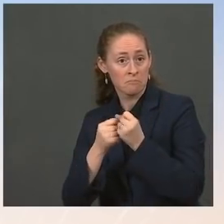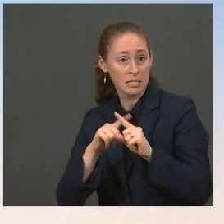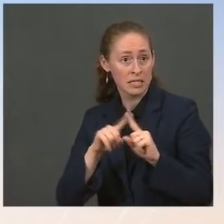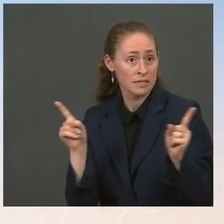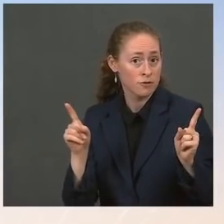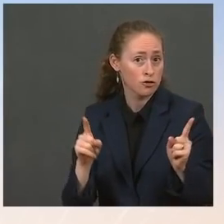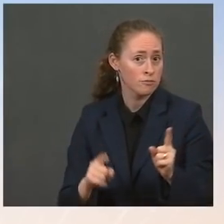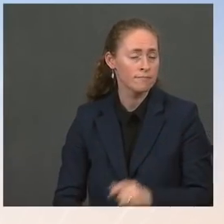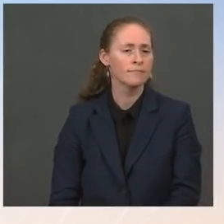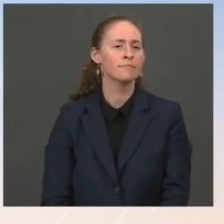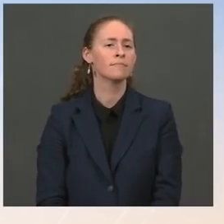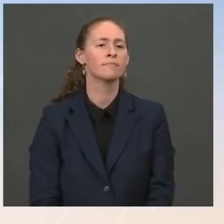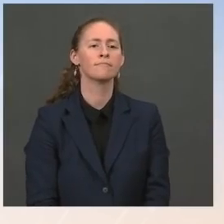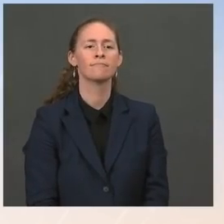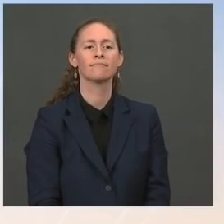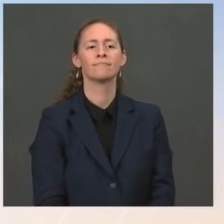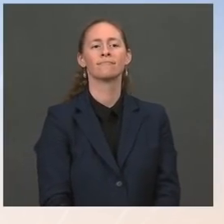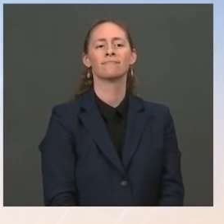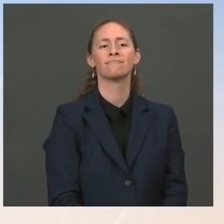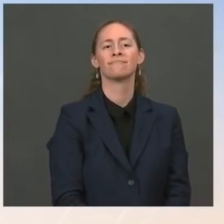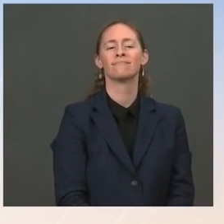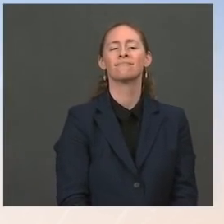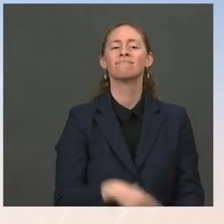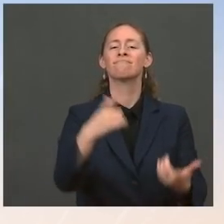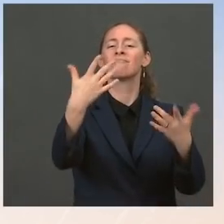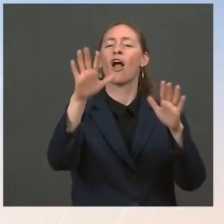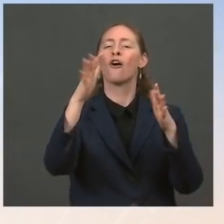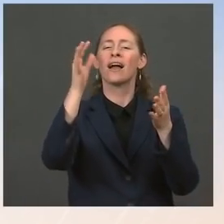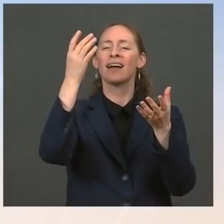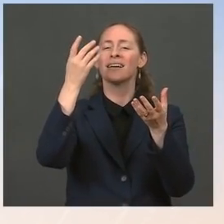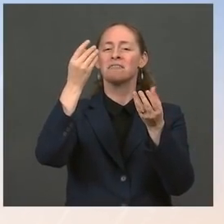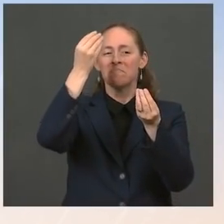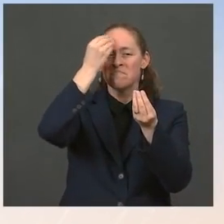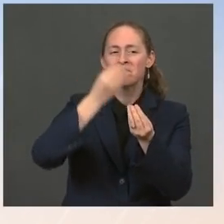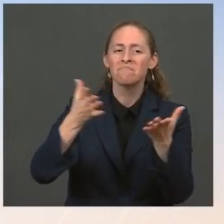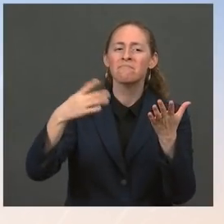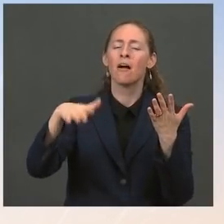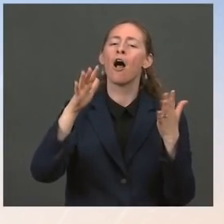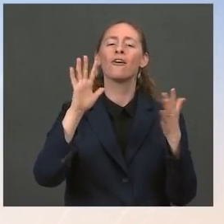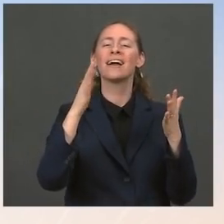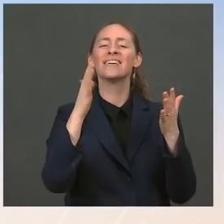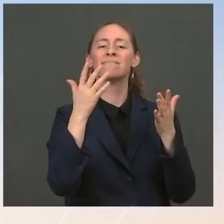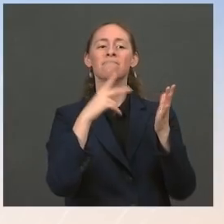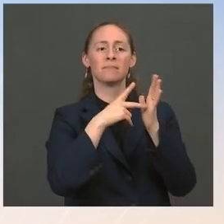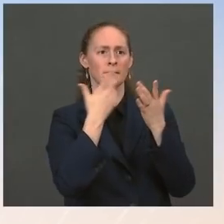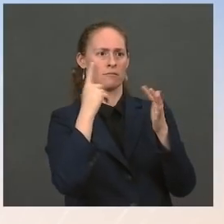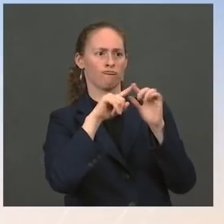what you already have reported out, which is that there are a range of options being discussed on Capitol Hill. The Press: I want to ask you separately: